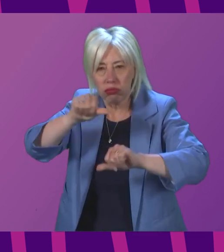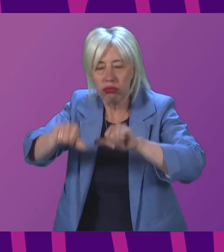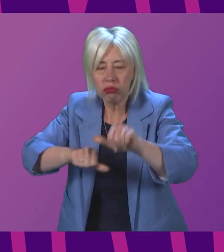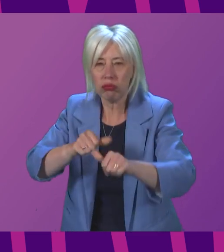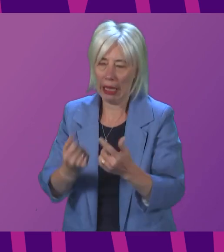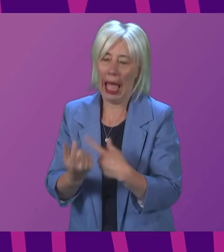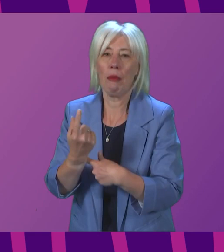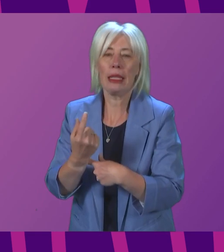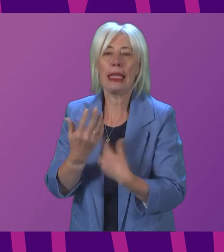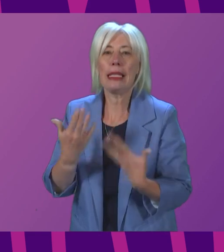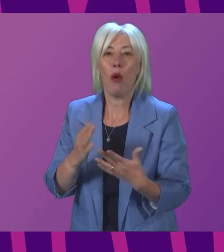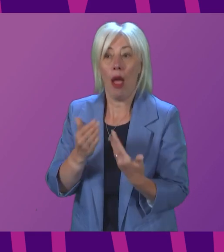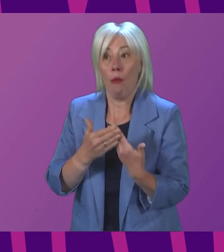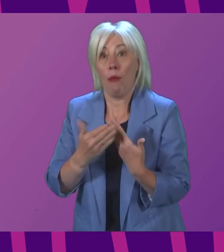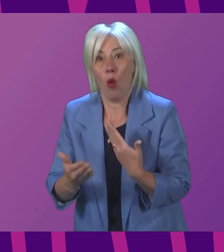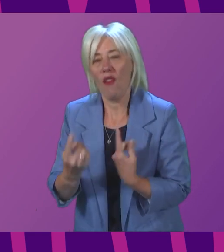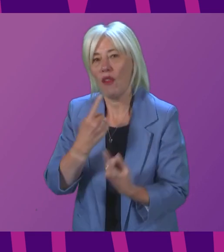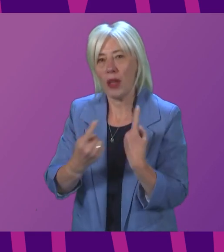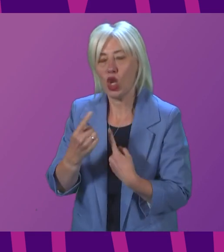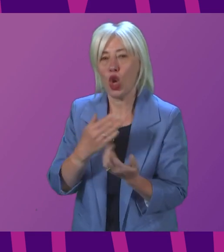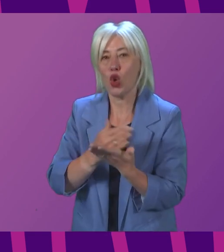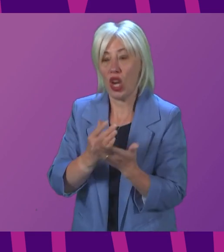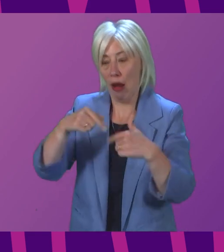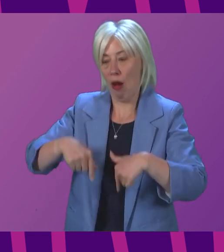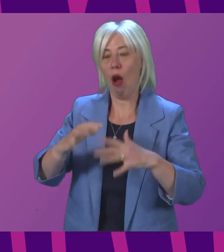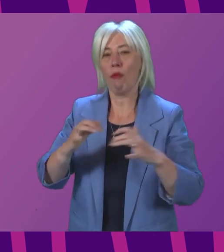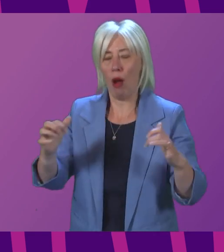Of course, if there is more information to share with Parliament, we will do that speedily,